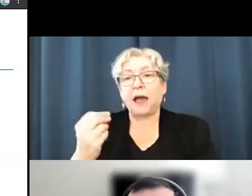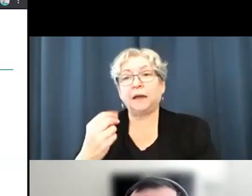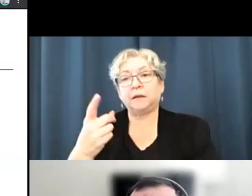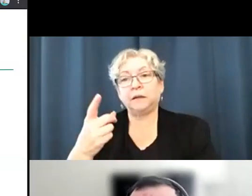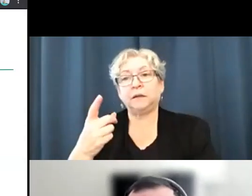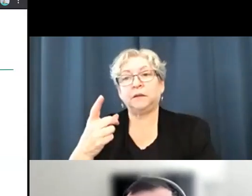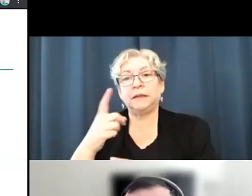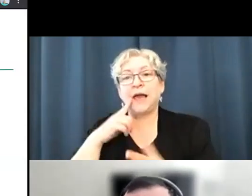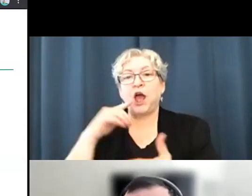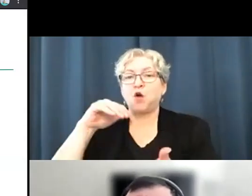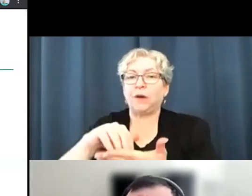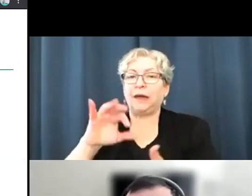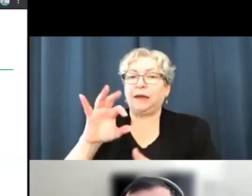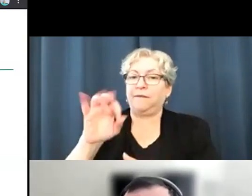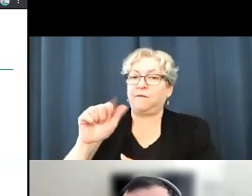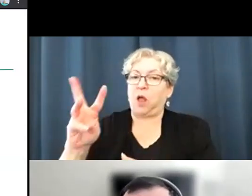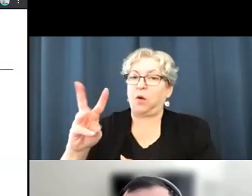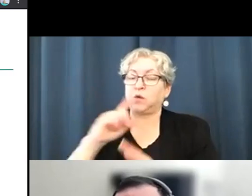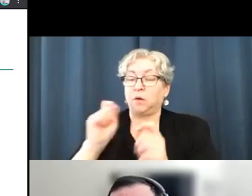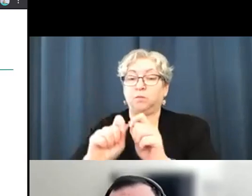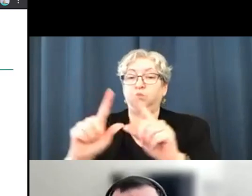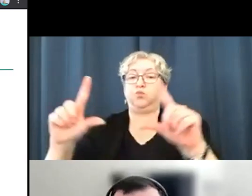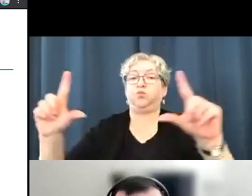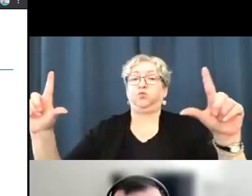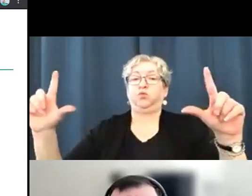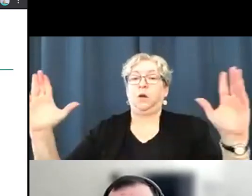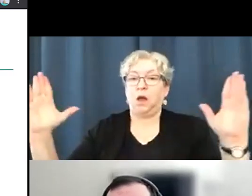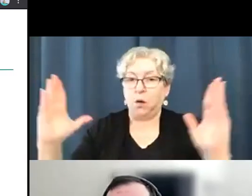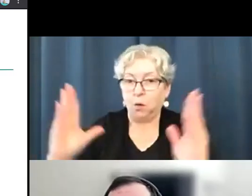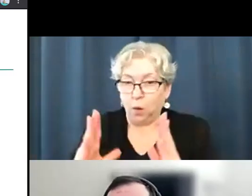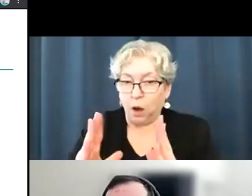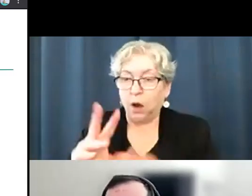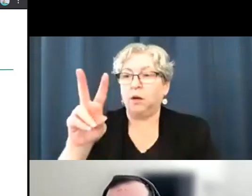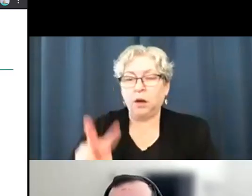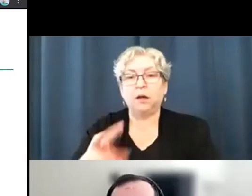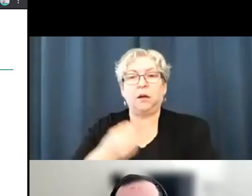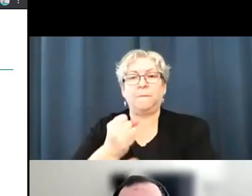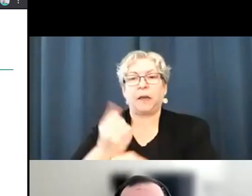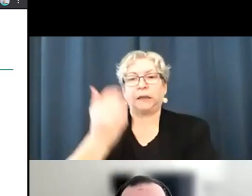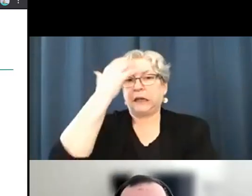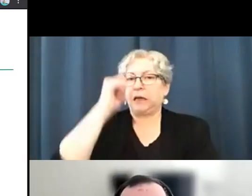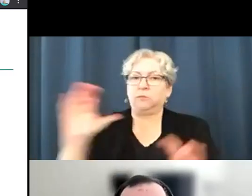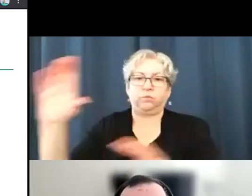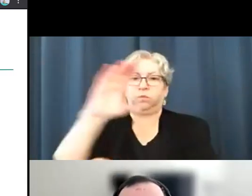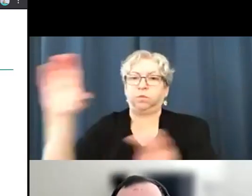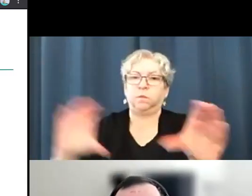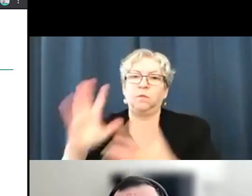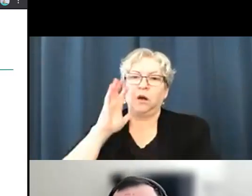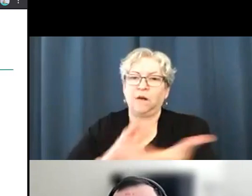so that when you zoom in on it, it still makes sense and the content is still all available.